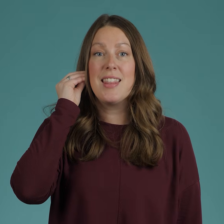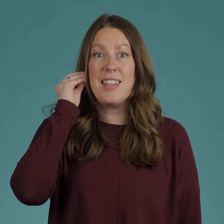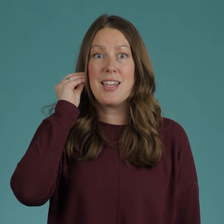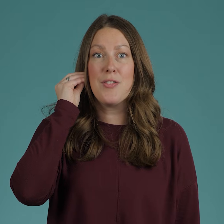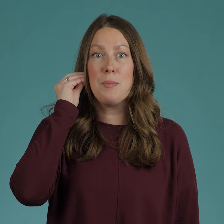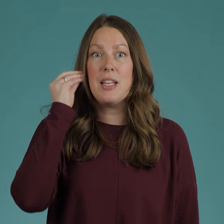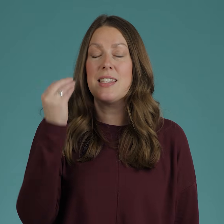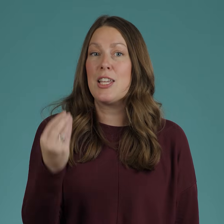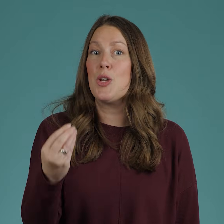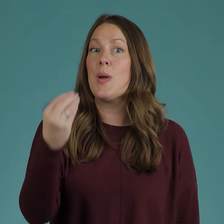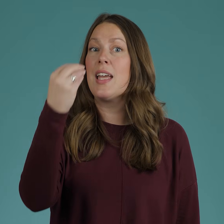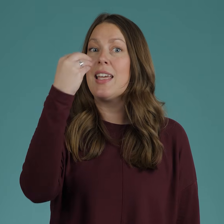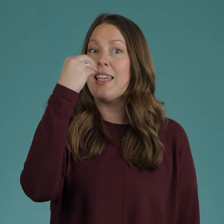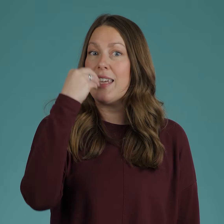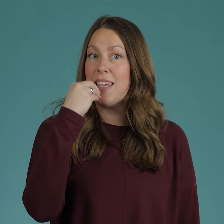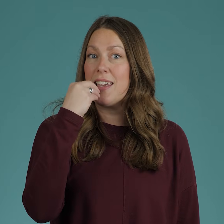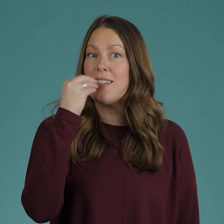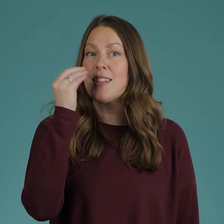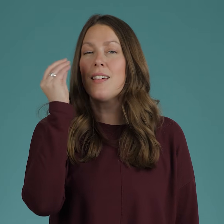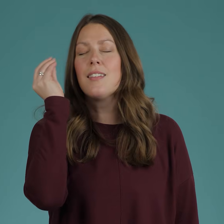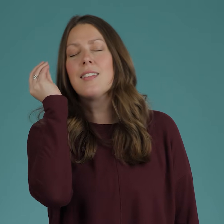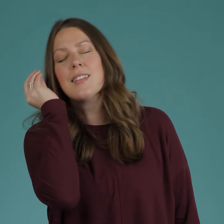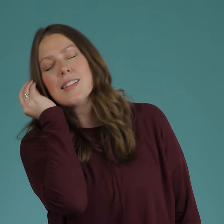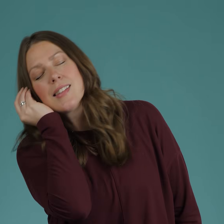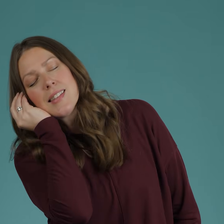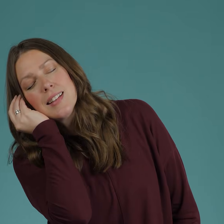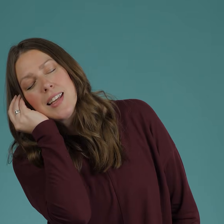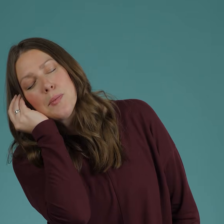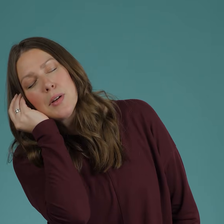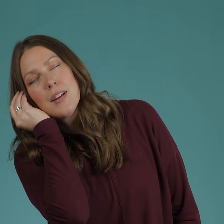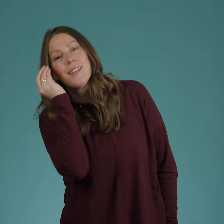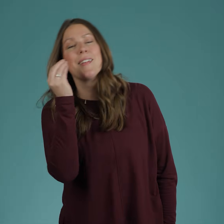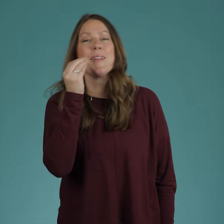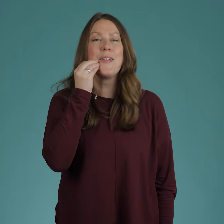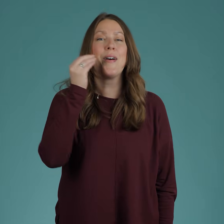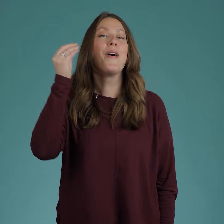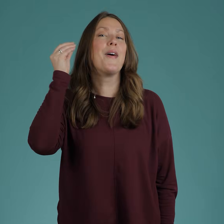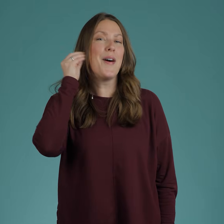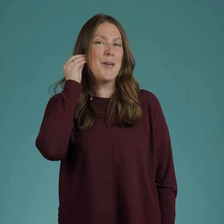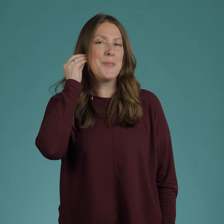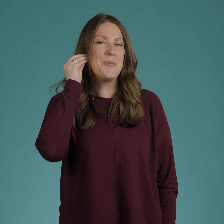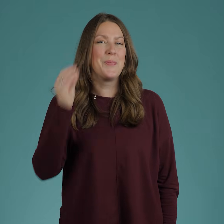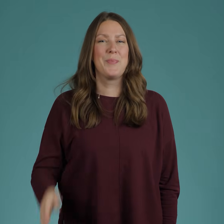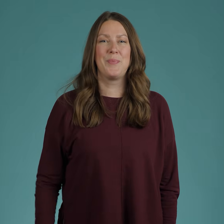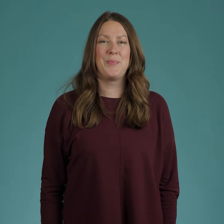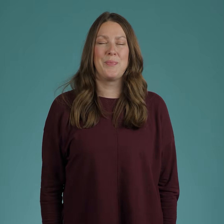Think of the place that you eat. Sleep. Home.